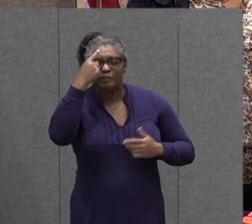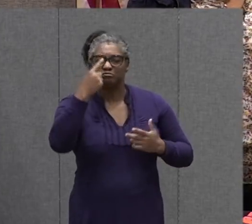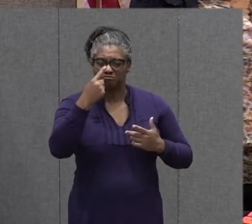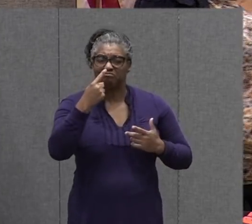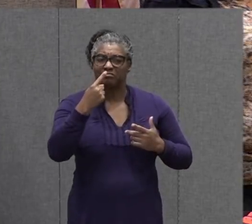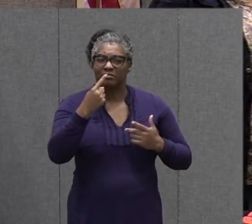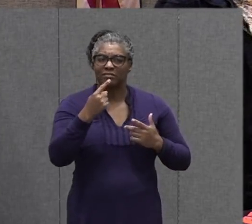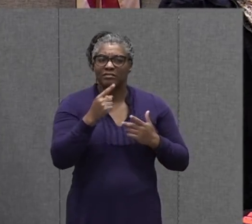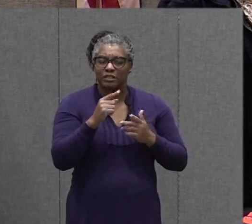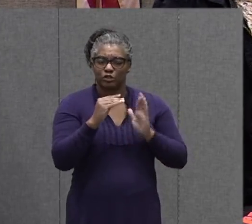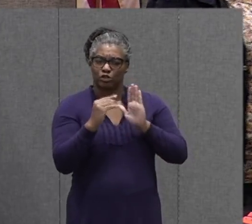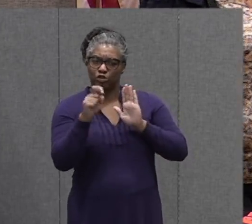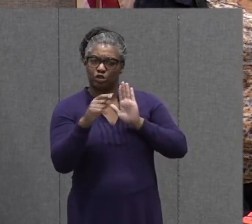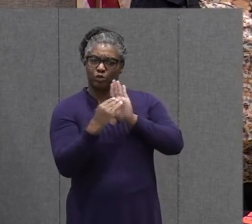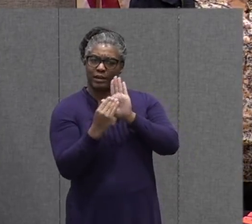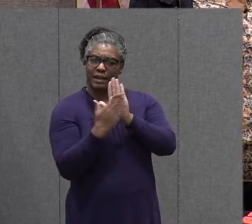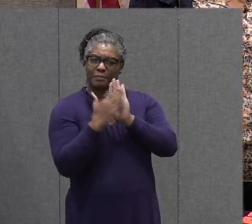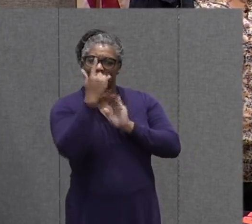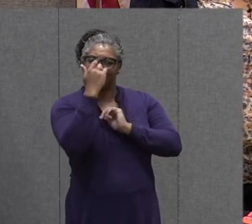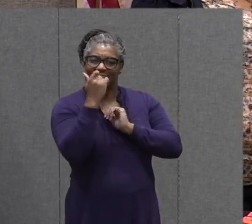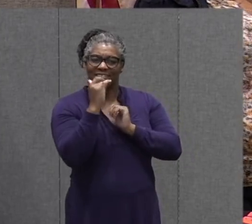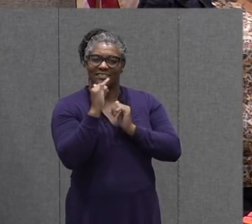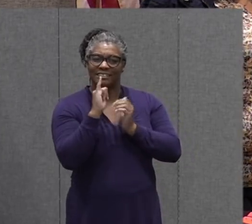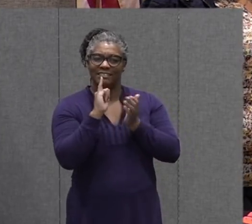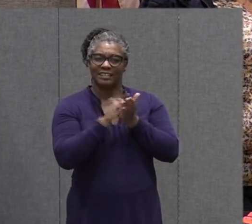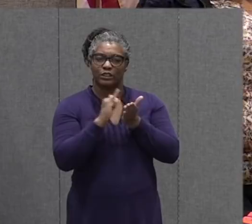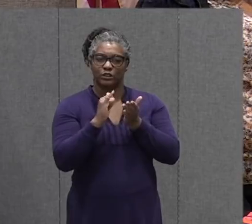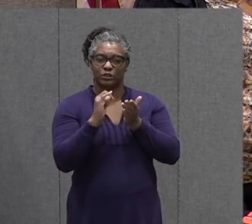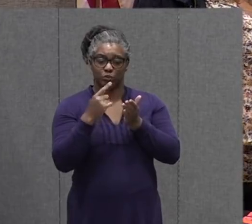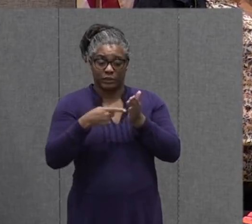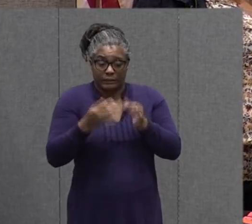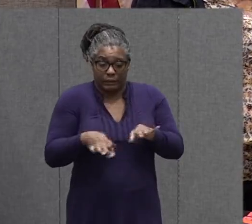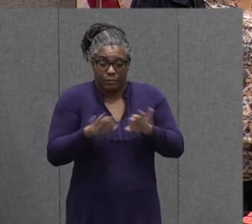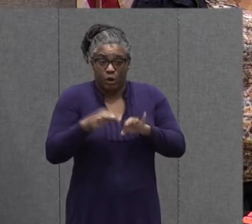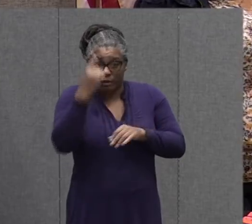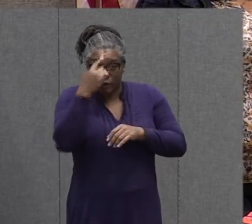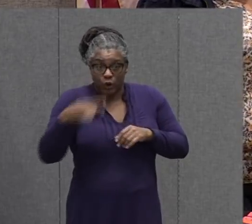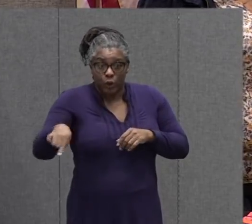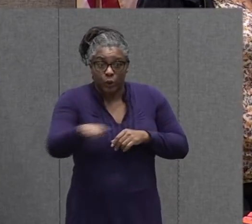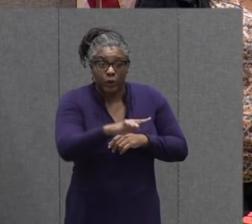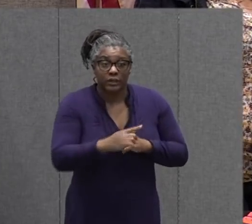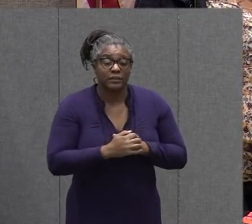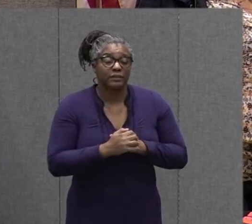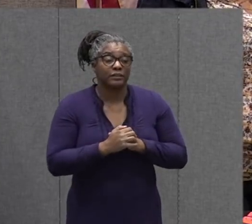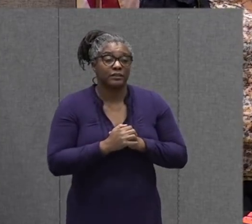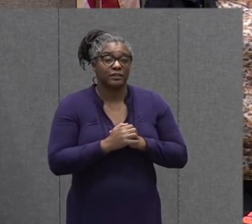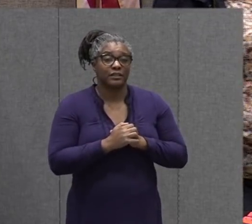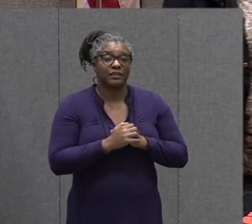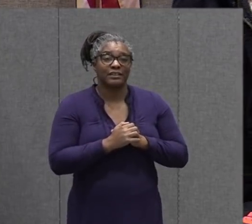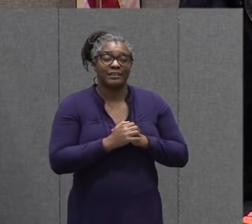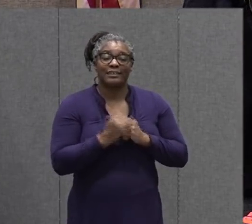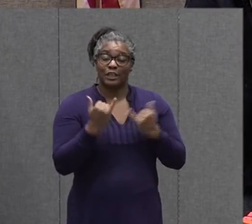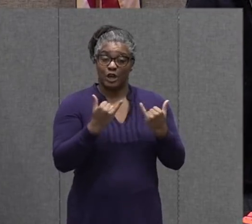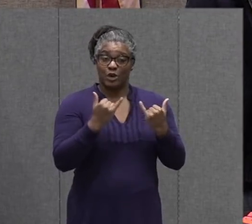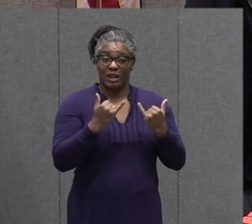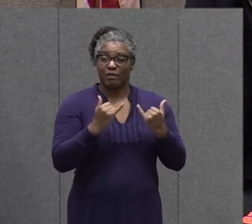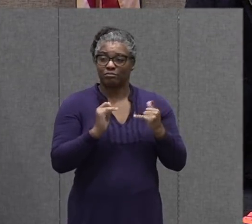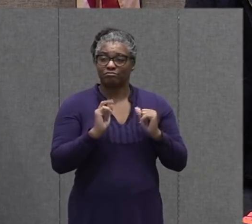[Miss Martindale] I agree. [Miss Garcia] So, let's go ahead and find that paper. Find that pencil. If it's near you, go ahead and start labeling it.